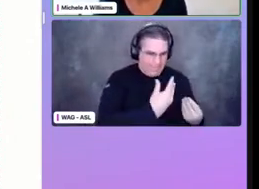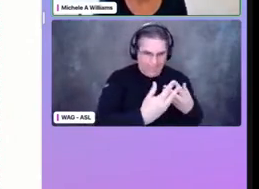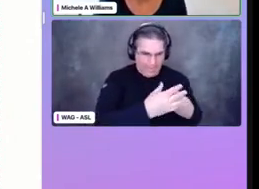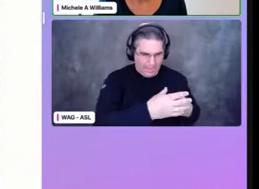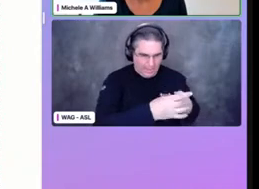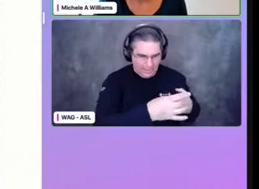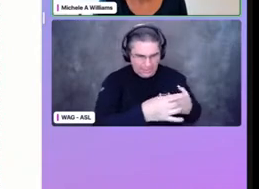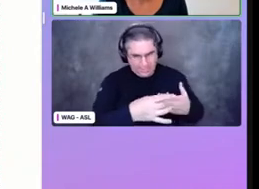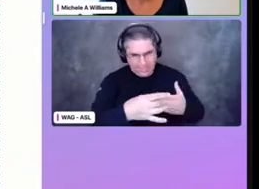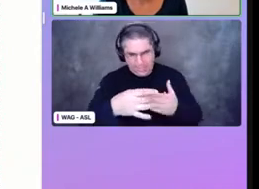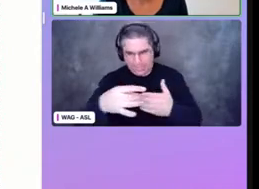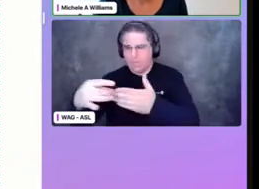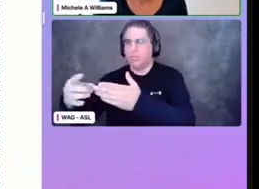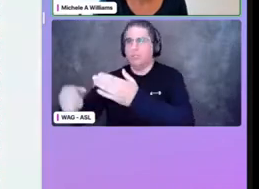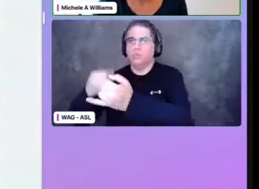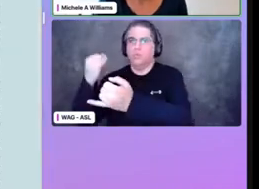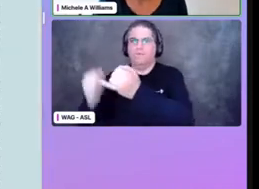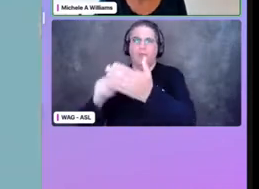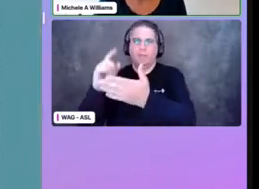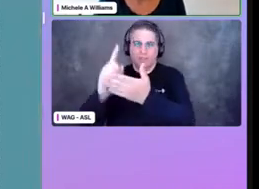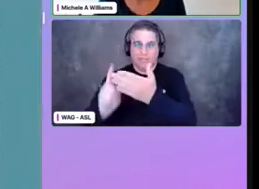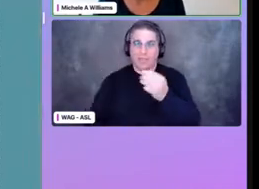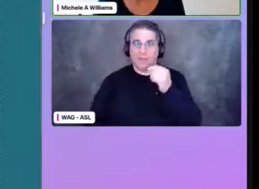it is for guiding what you towards you should make, and